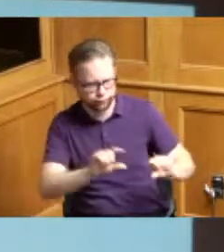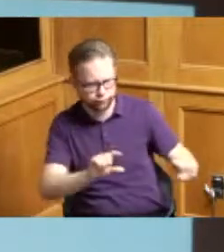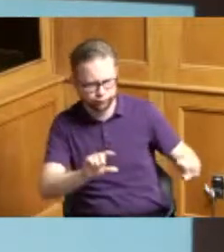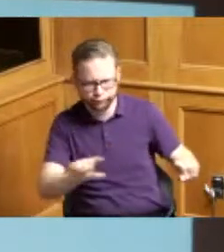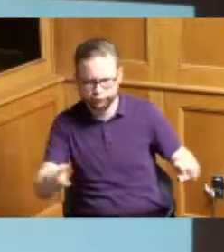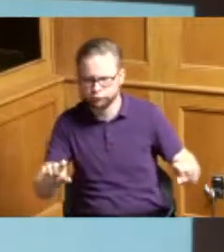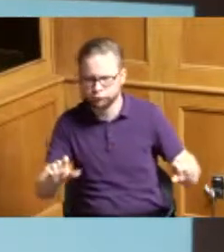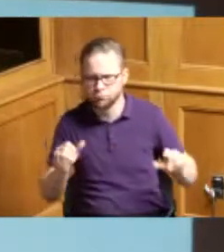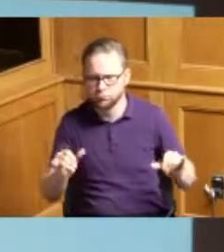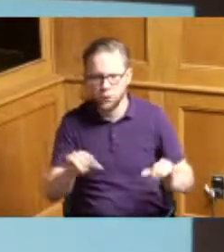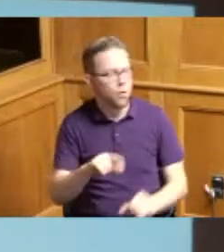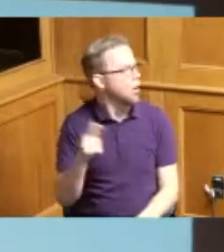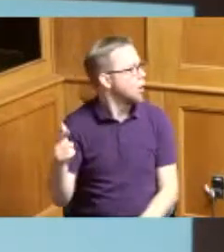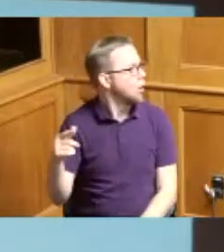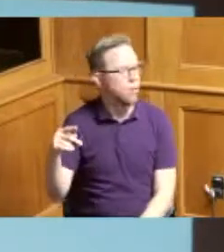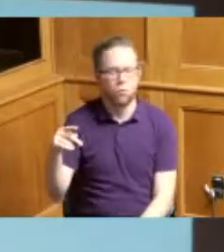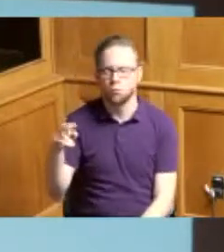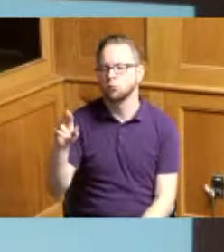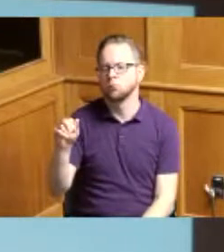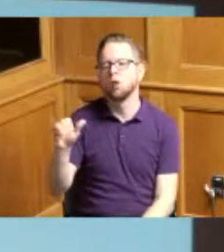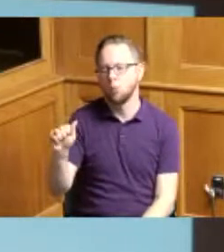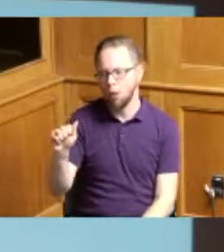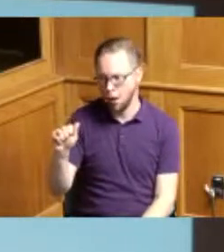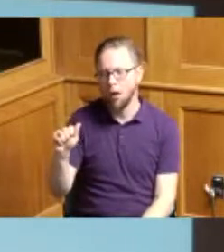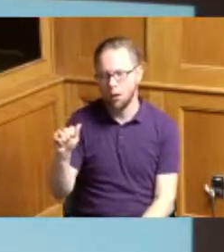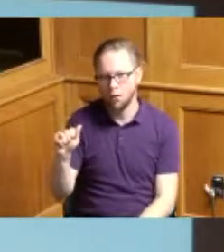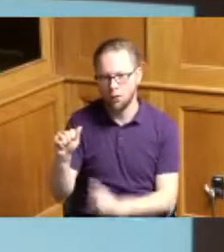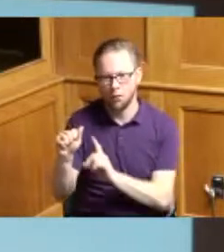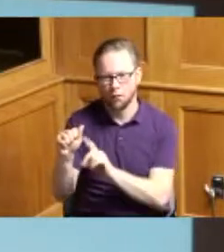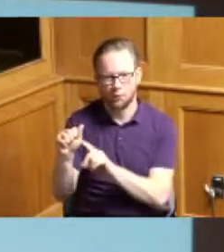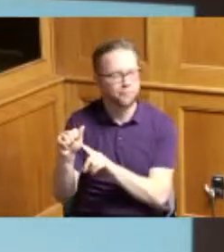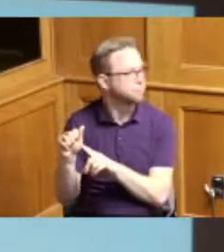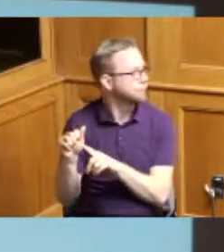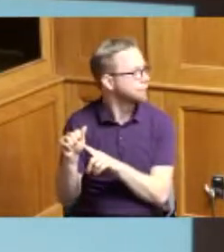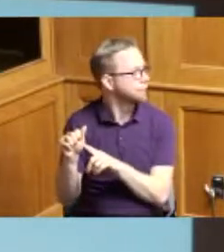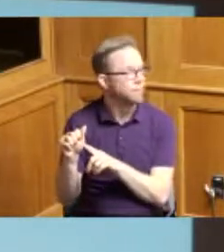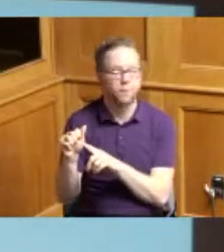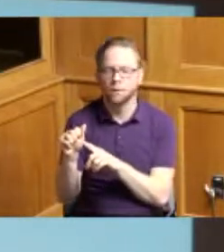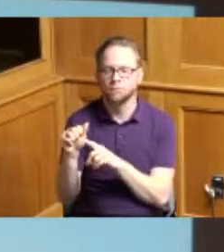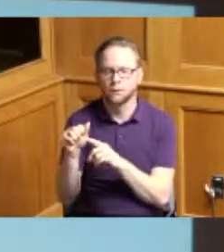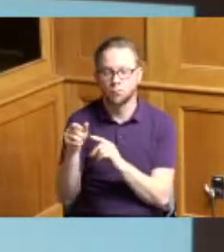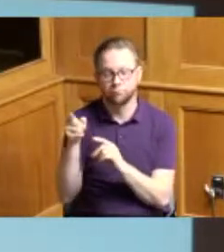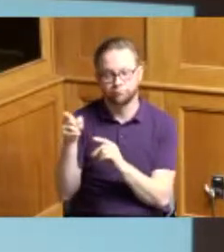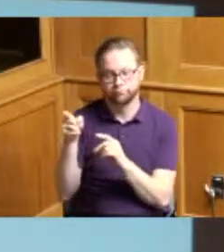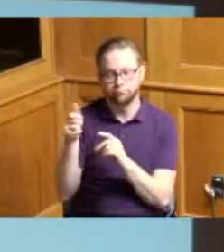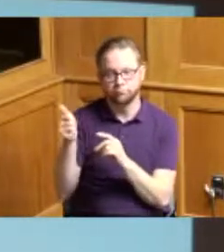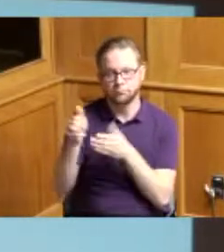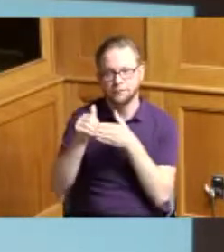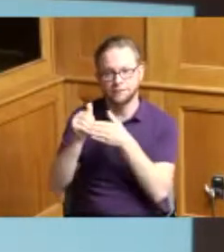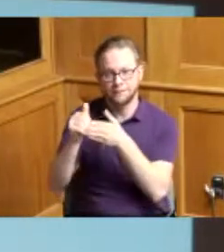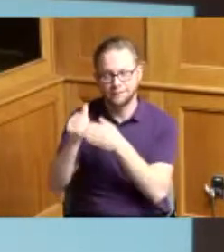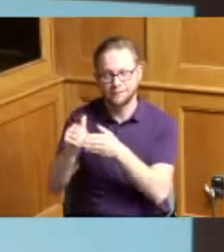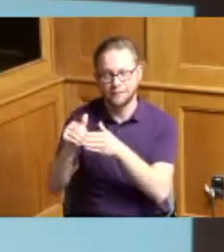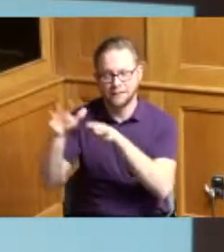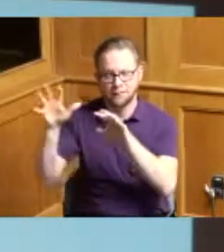Prabha and probably I just want to mention is again is the the lead of the stormwater group